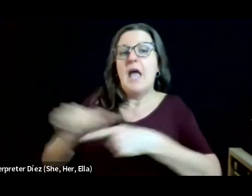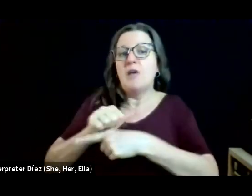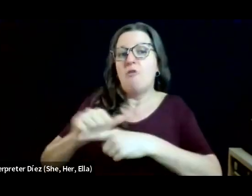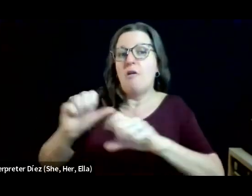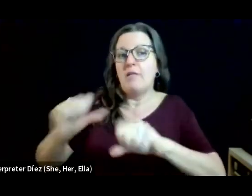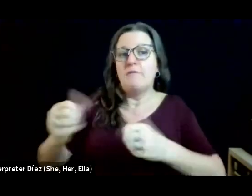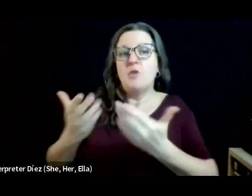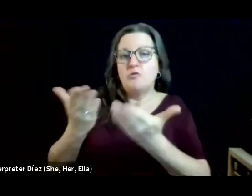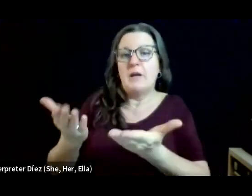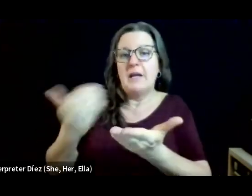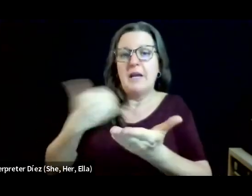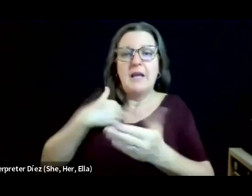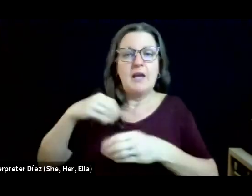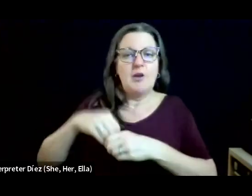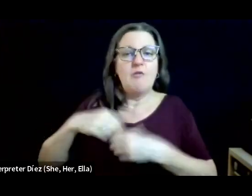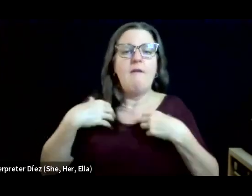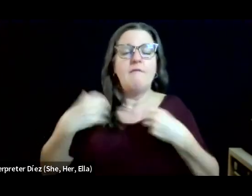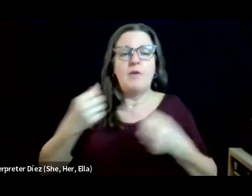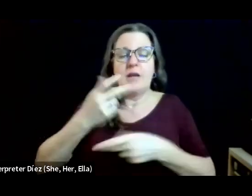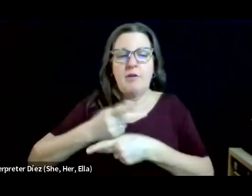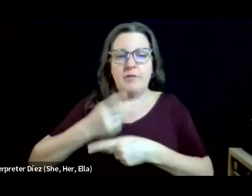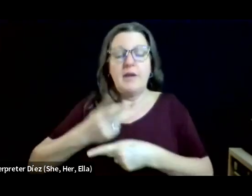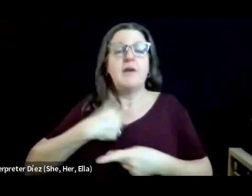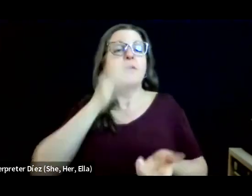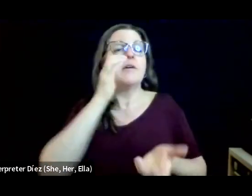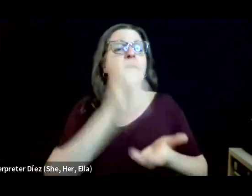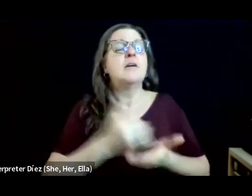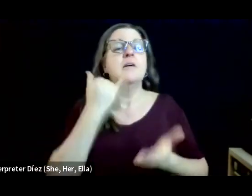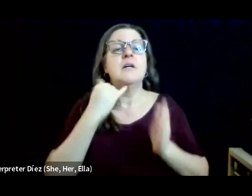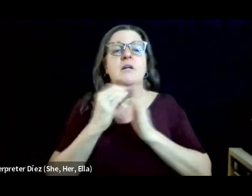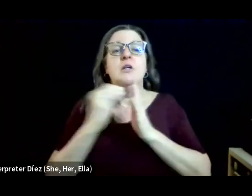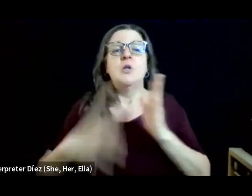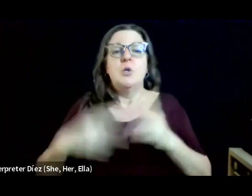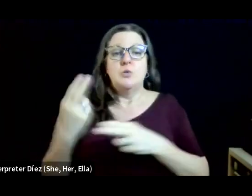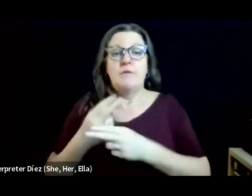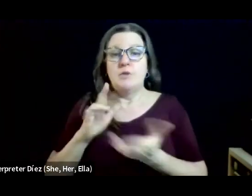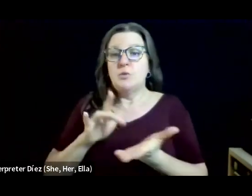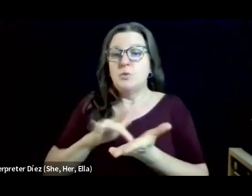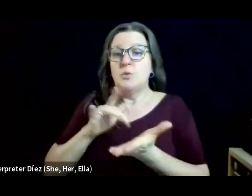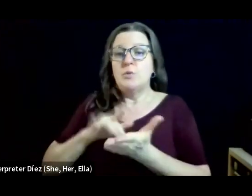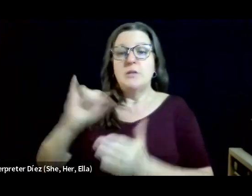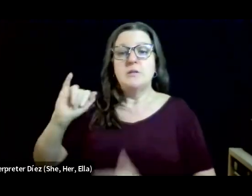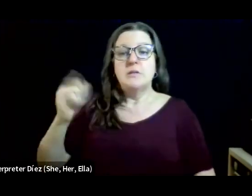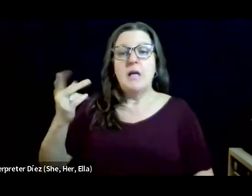The students use the iPad to, uh, manage the mannequin.